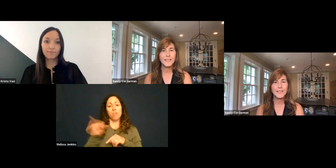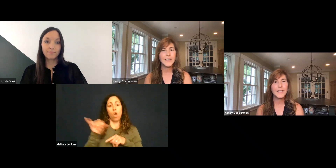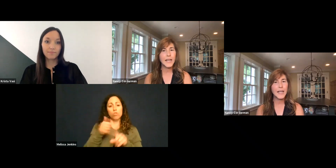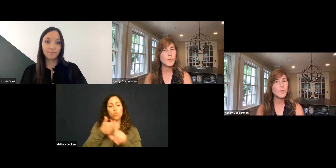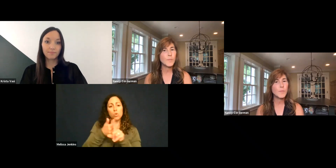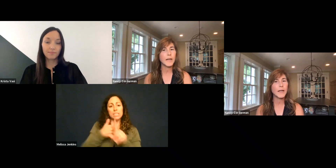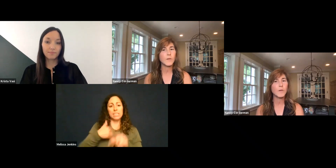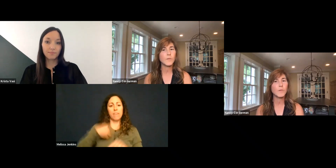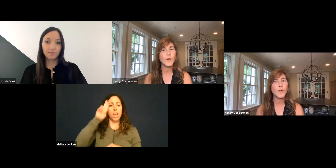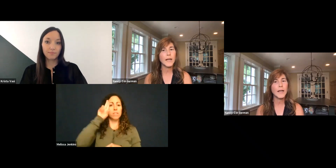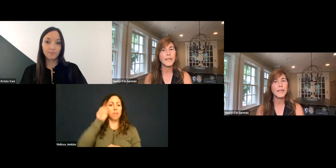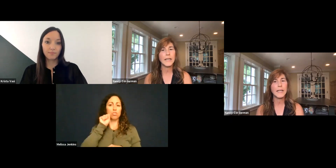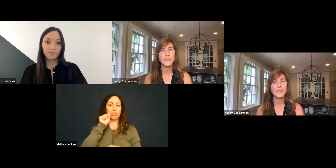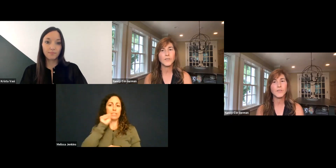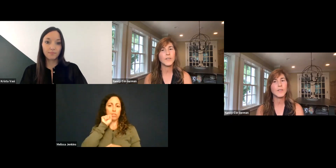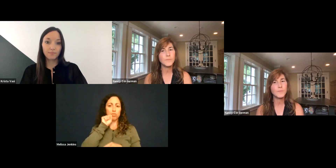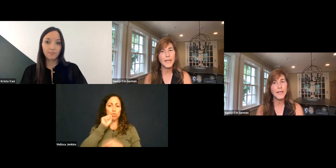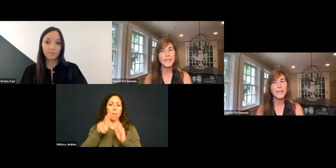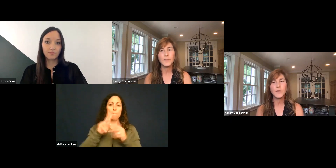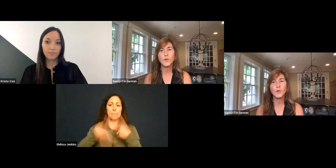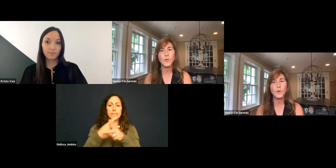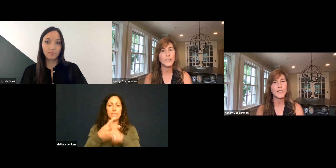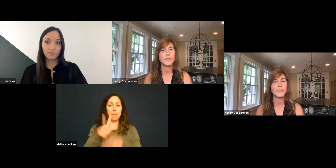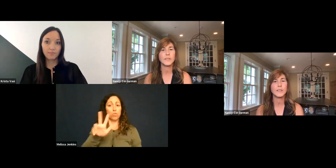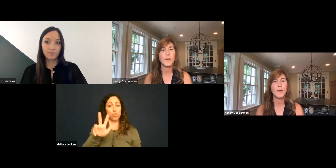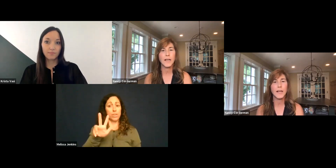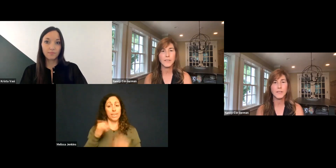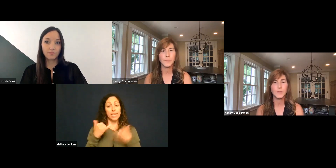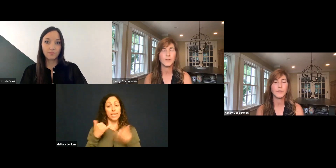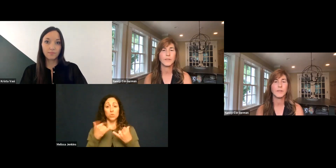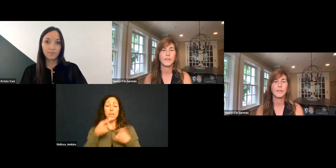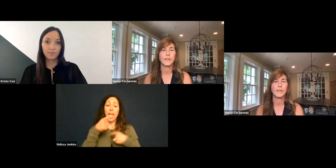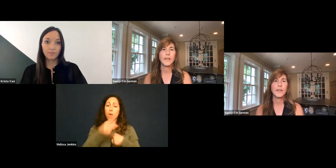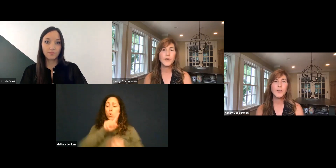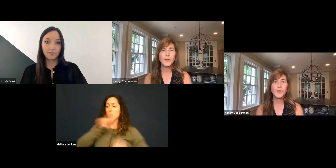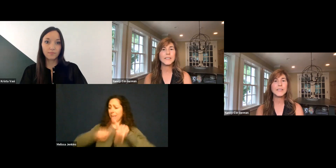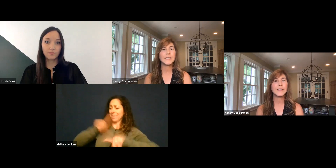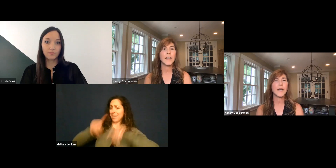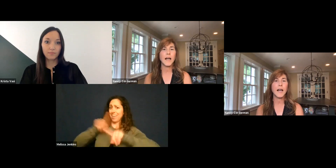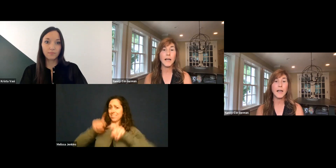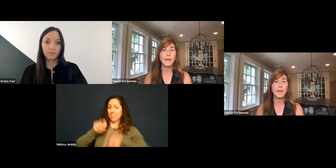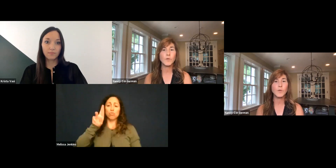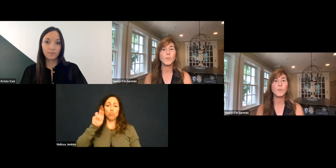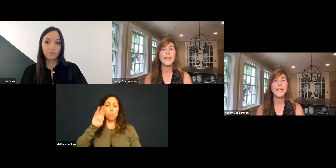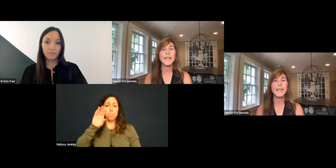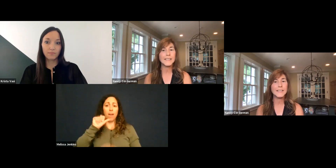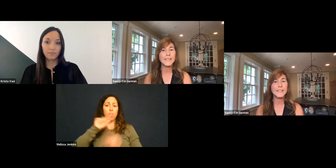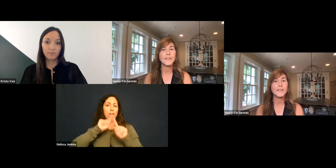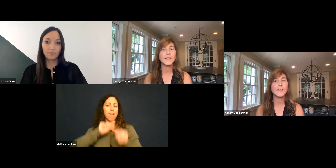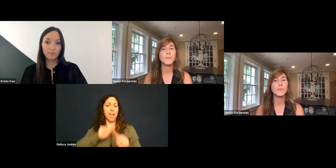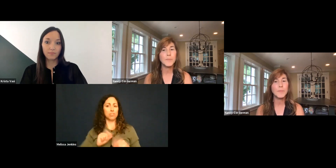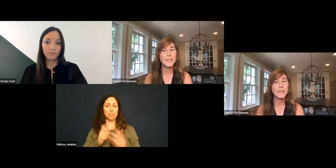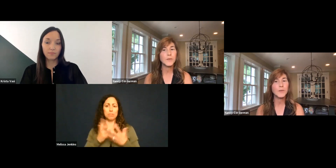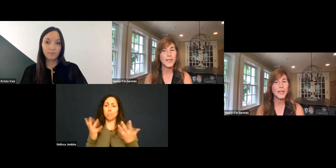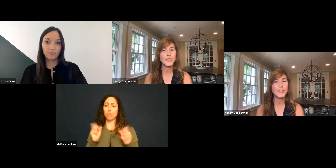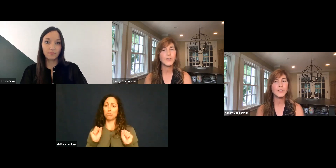Today Rebecca will try to answer as many of your questions as possible. Krista and I will be asking the submitted questions